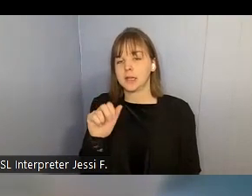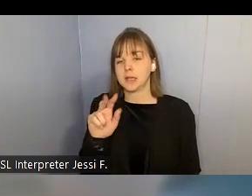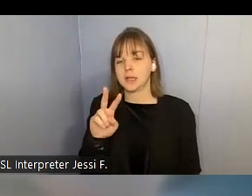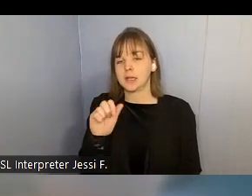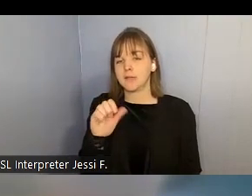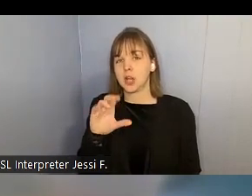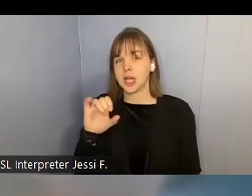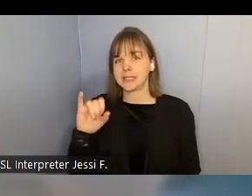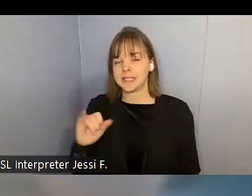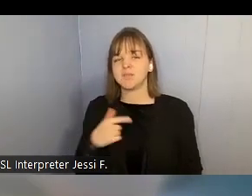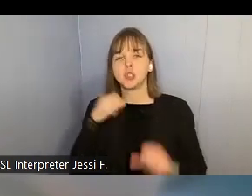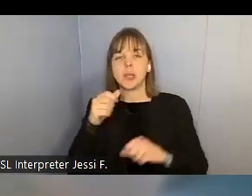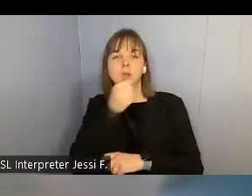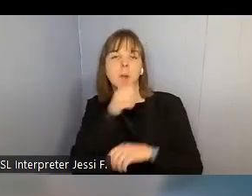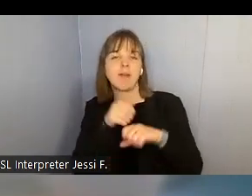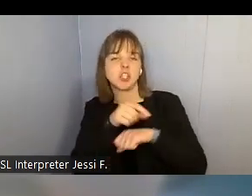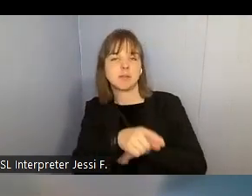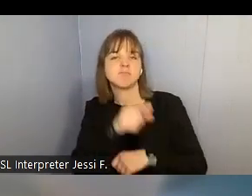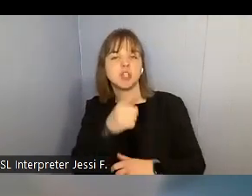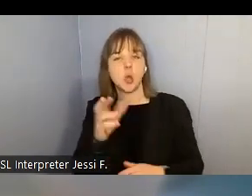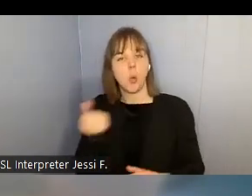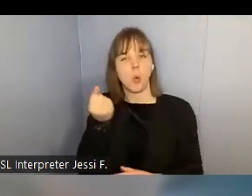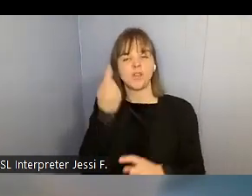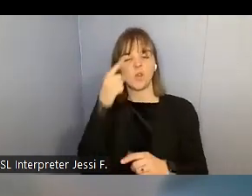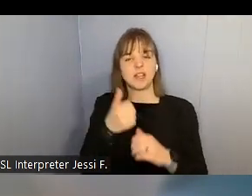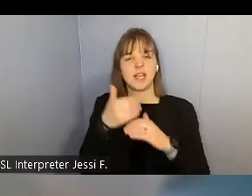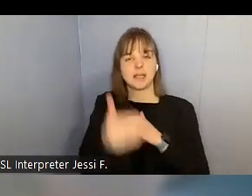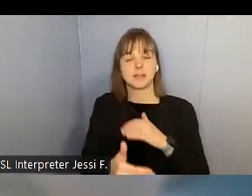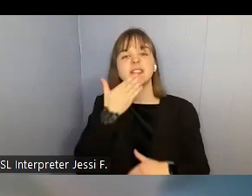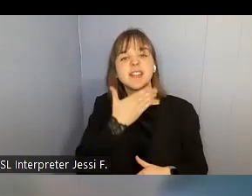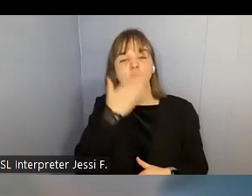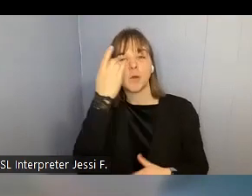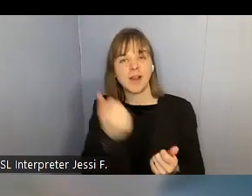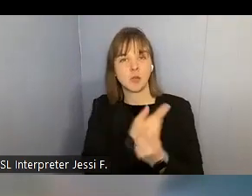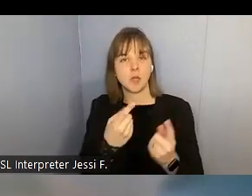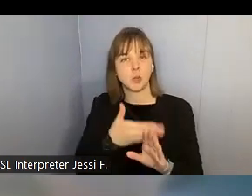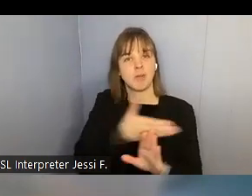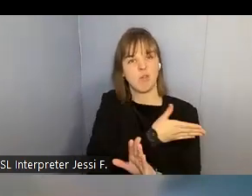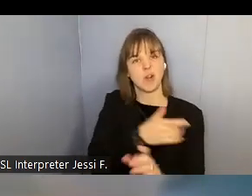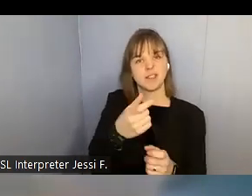This event is being recorded, and we'll be sending a link to that recording and any other links that we share in the event in a follow-up email